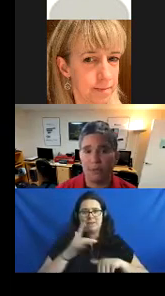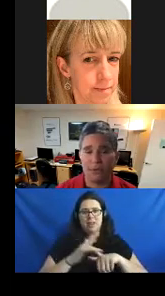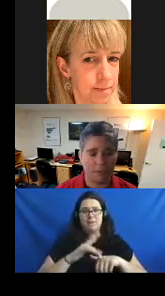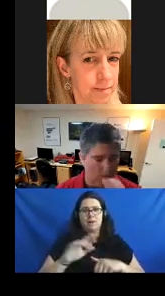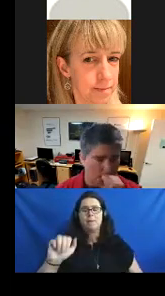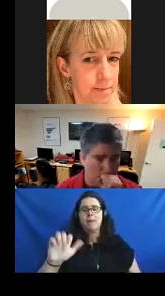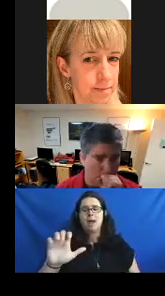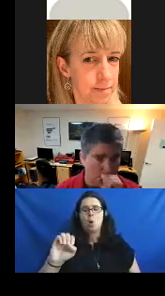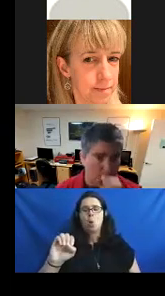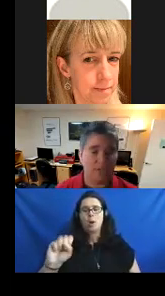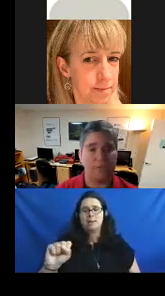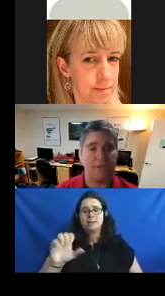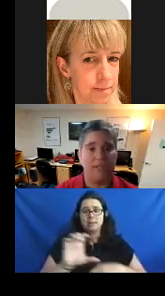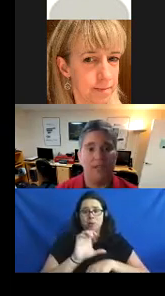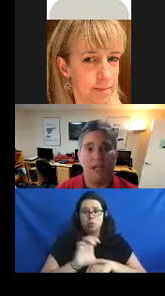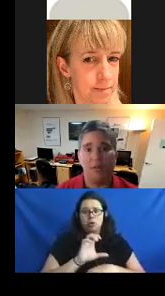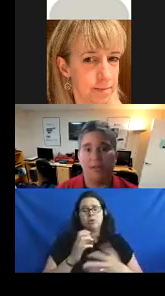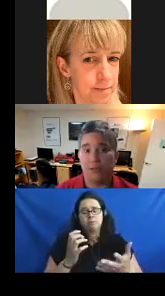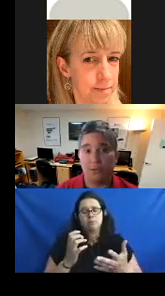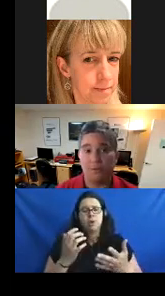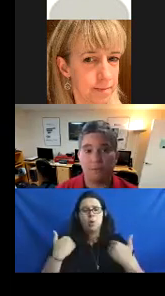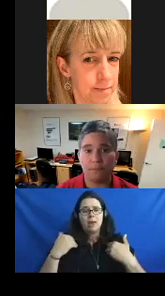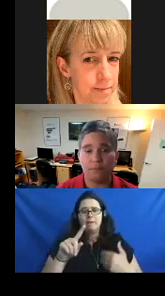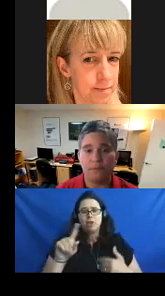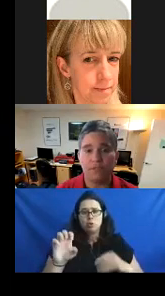FOR ZOOM WE HAVE MacOS.